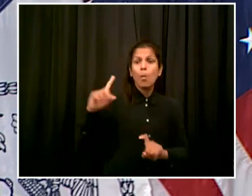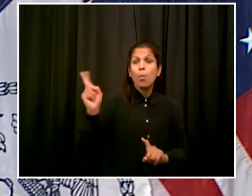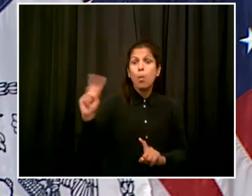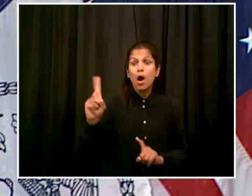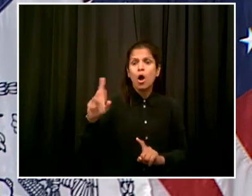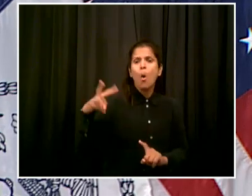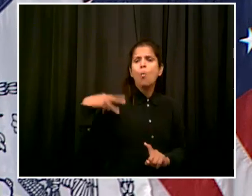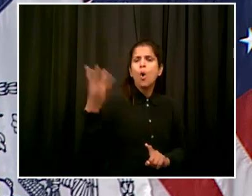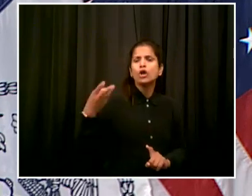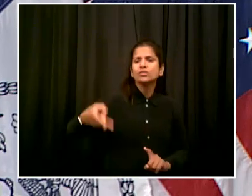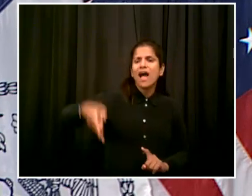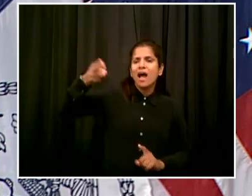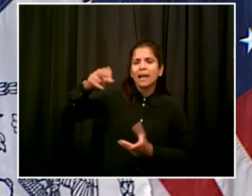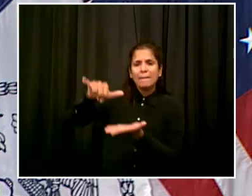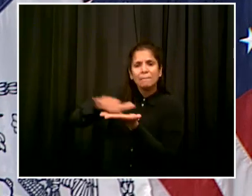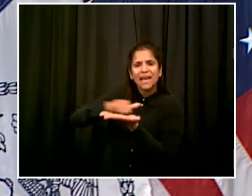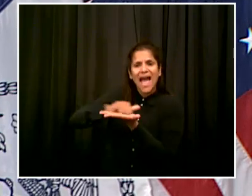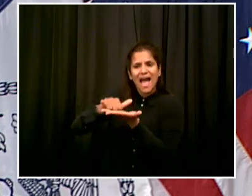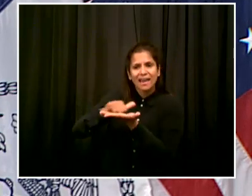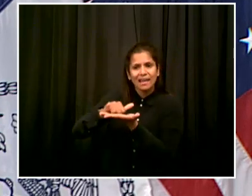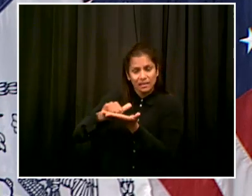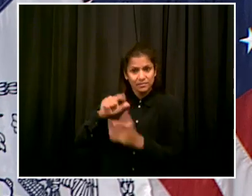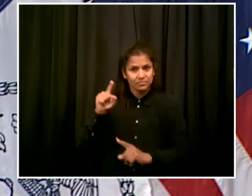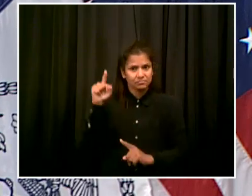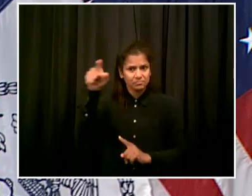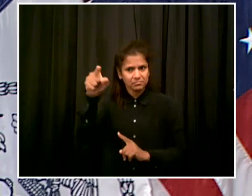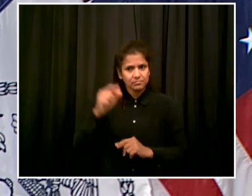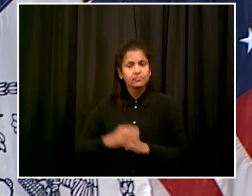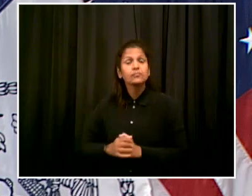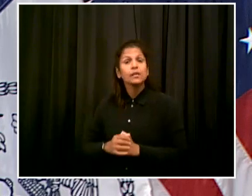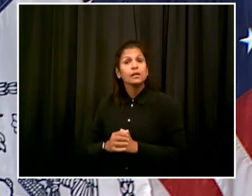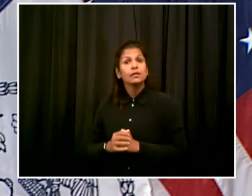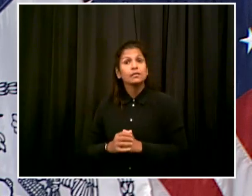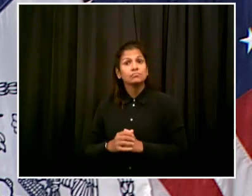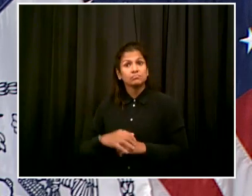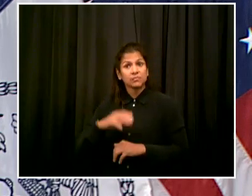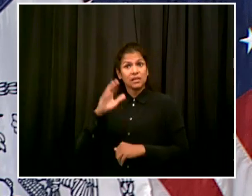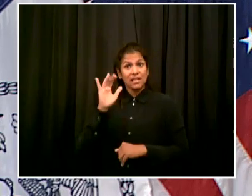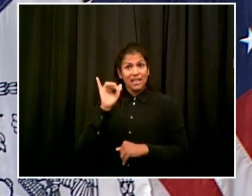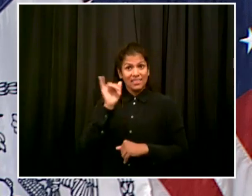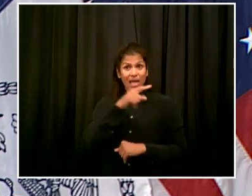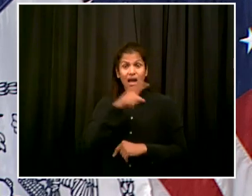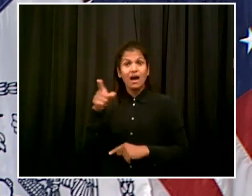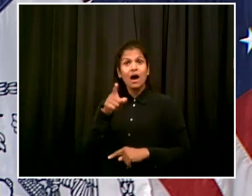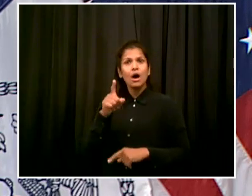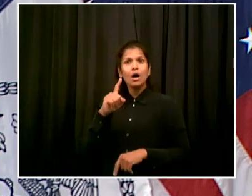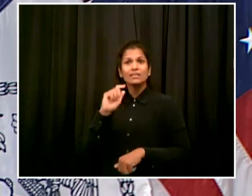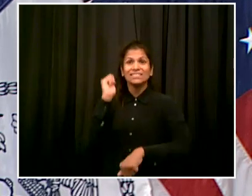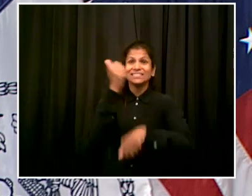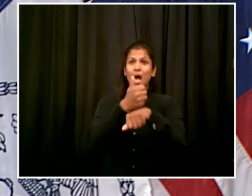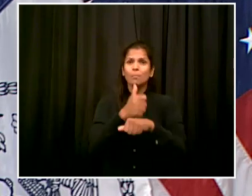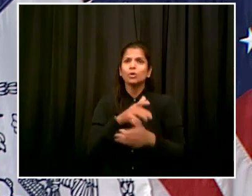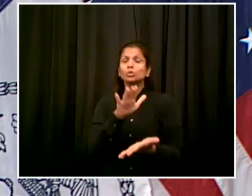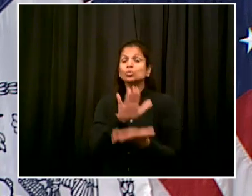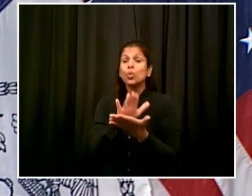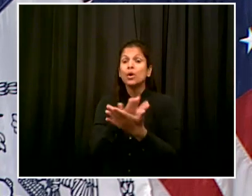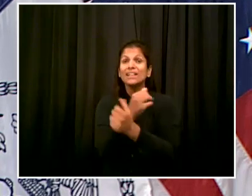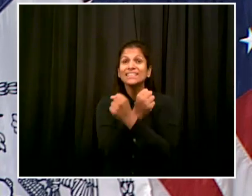GOOD MORNING DEBORAH. SO MY QUESTION IS ABOUT CONCERNS IRAS EDAT